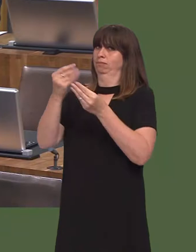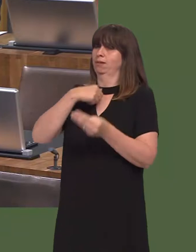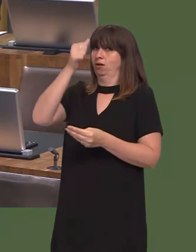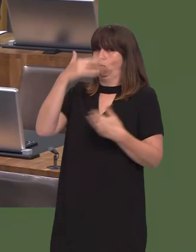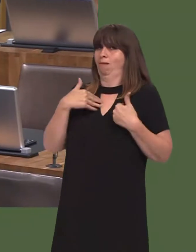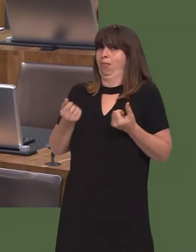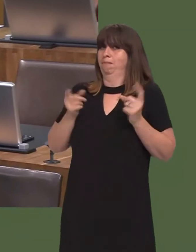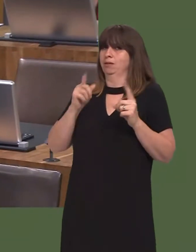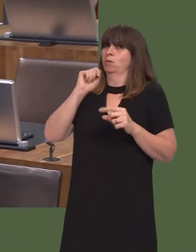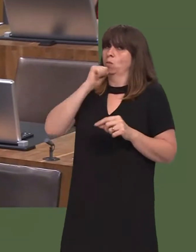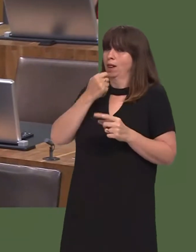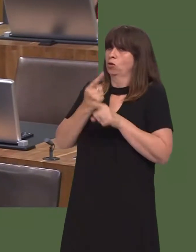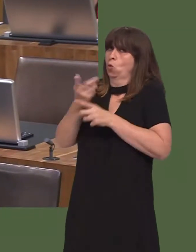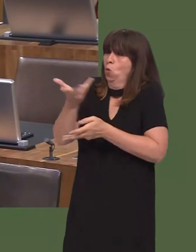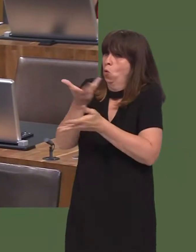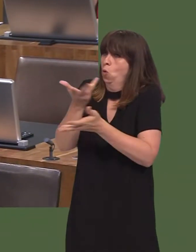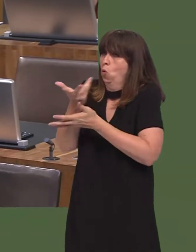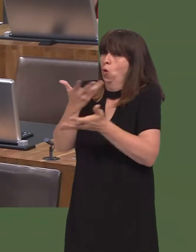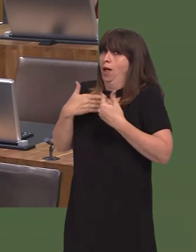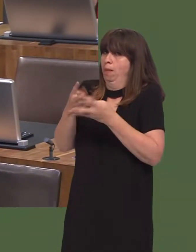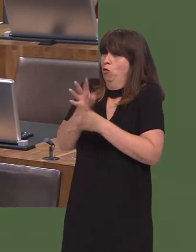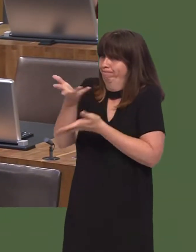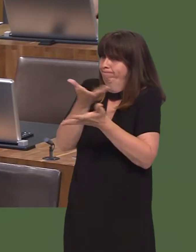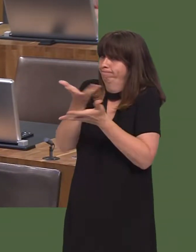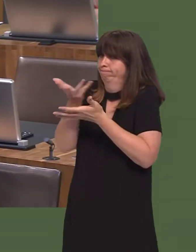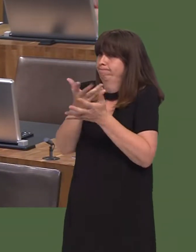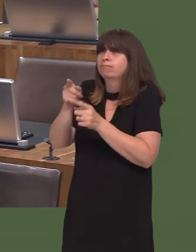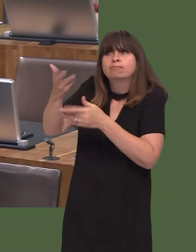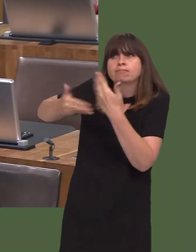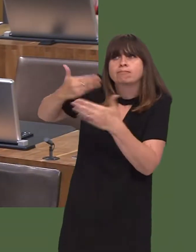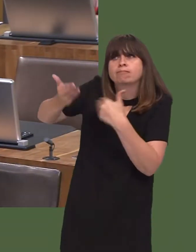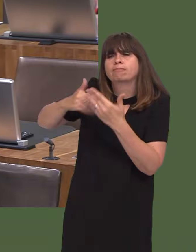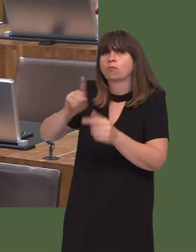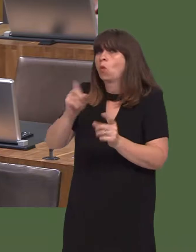the Minister will be talking to the health board in order to get an explanation from